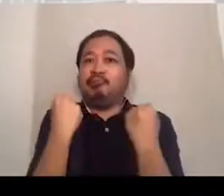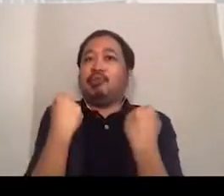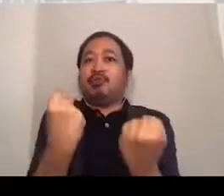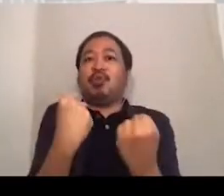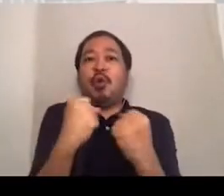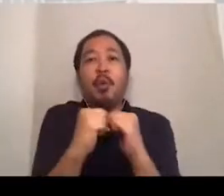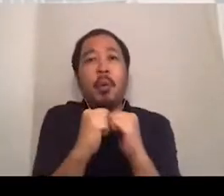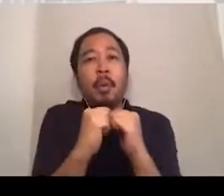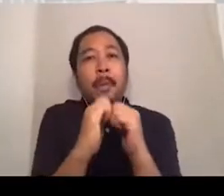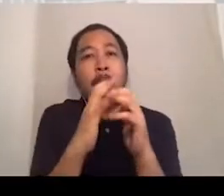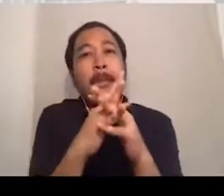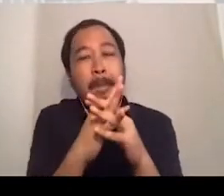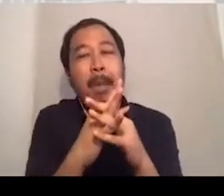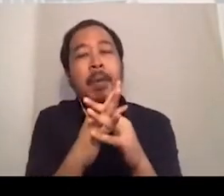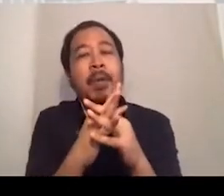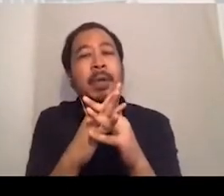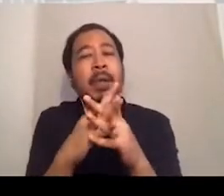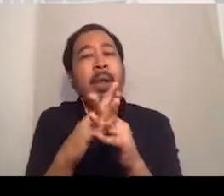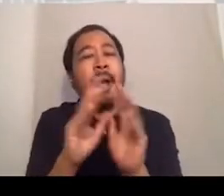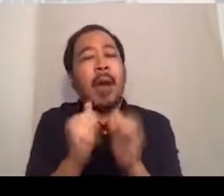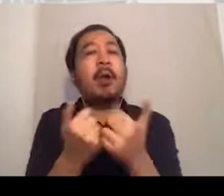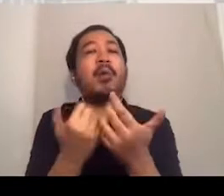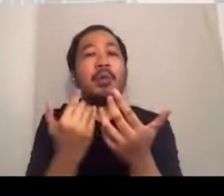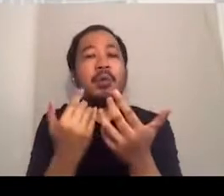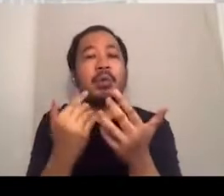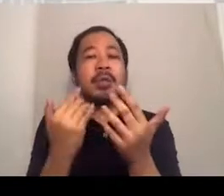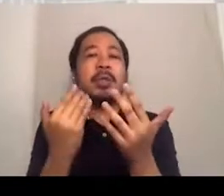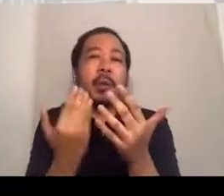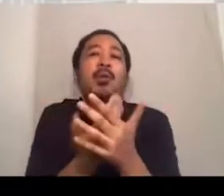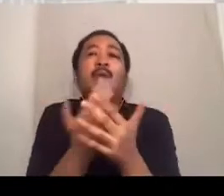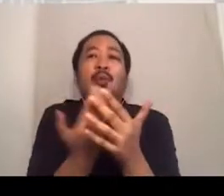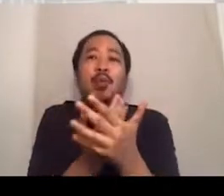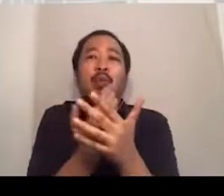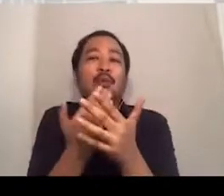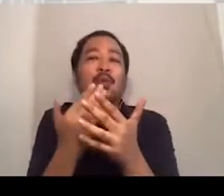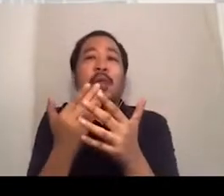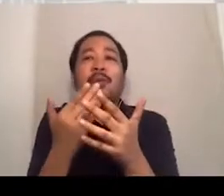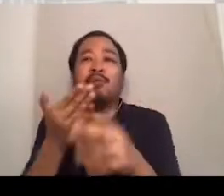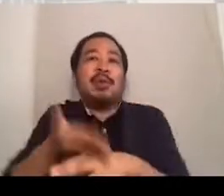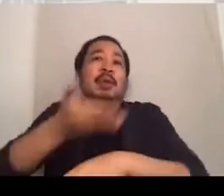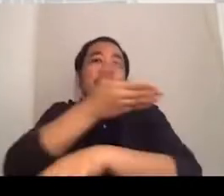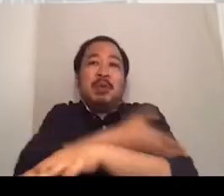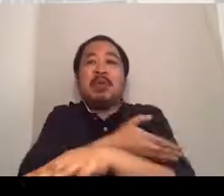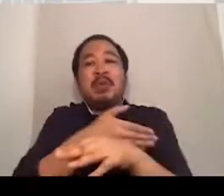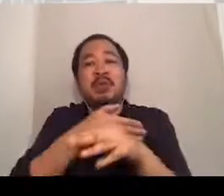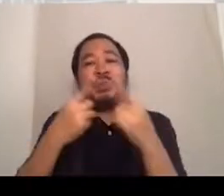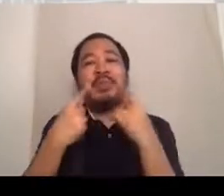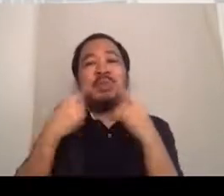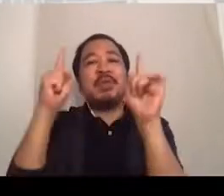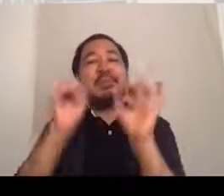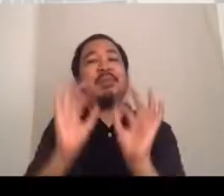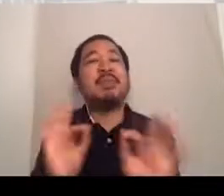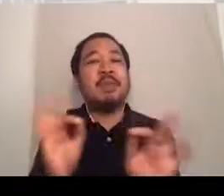And on behalf of ESCAP I would like to thank all of you for your participation and for your inputs.